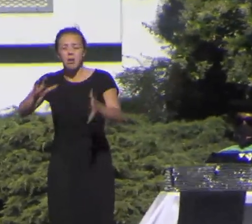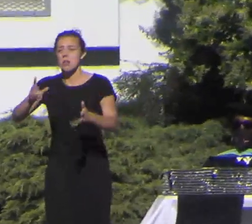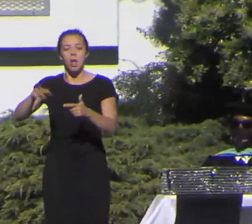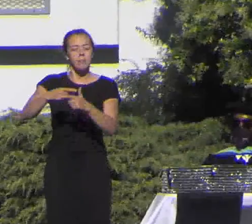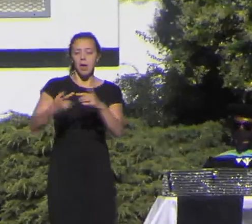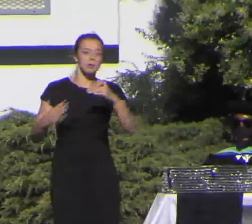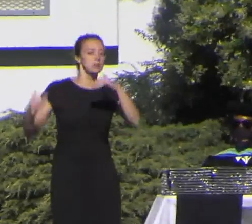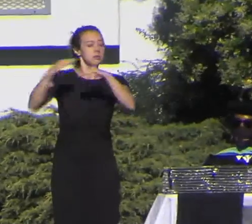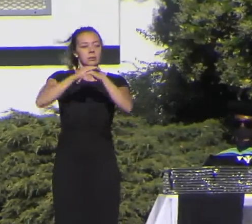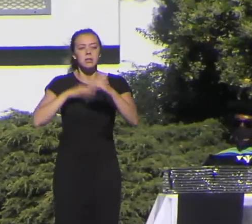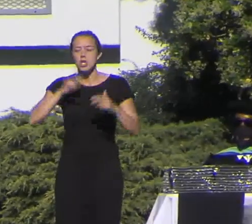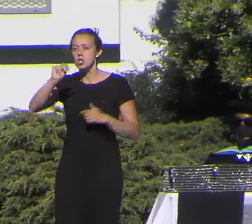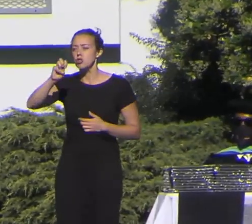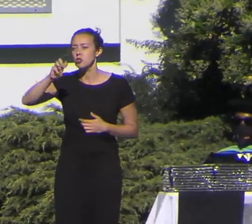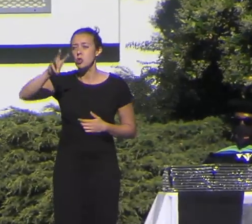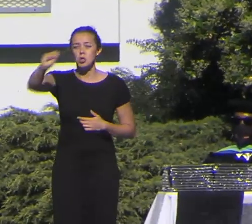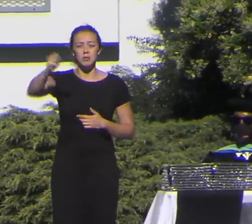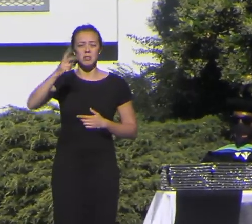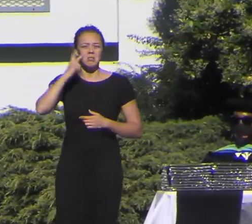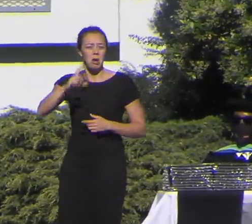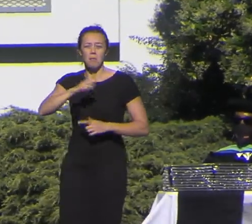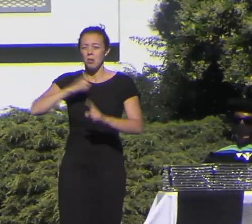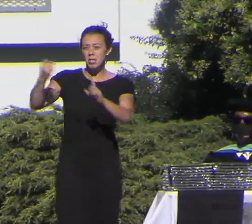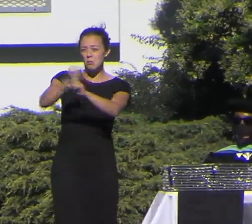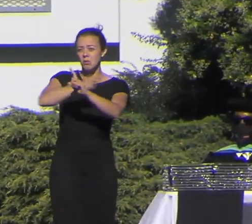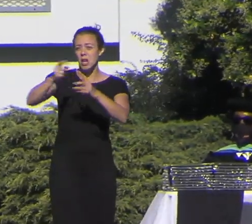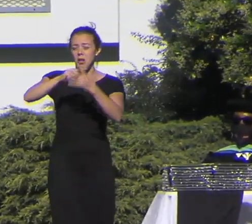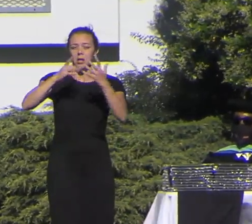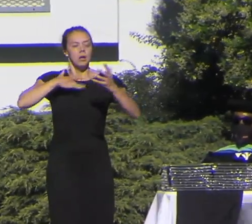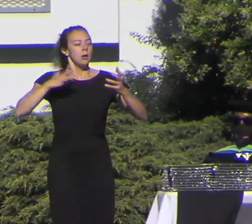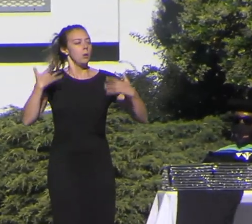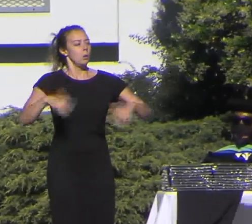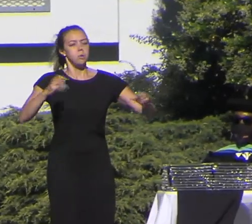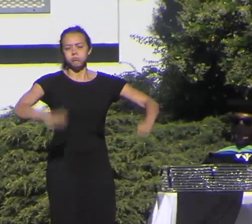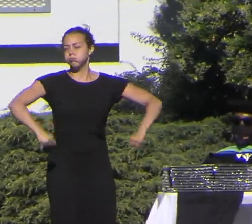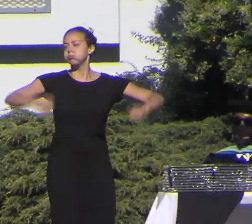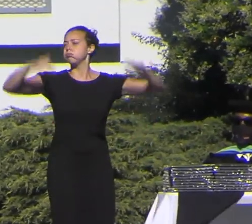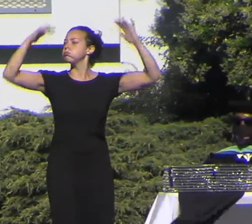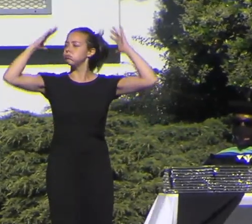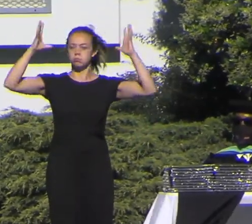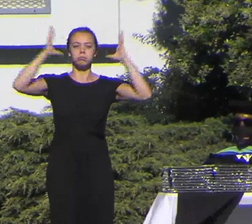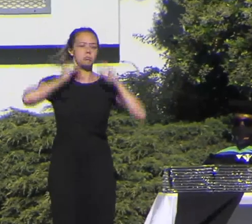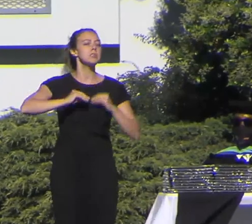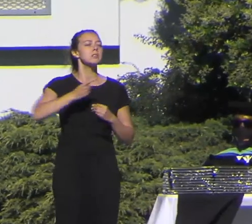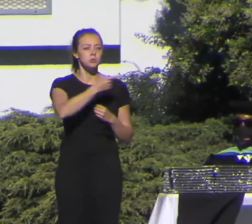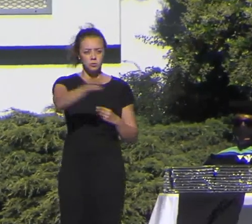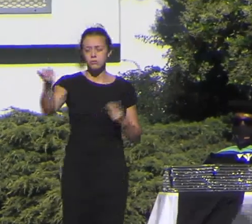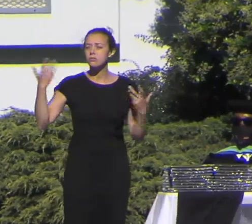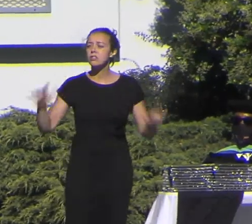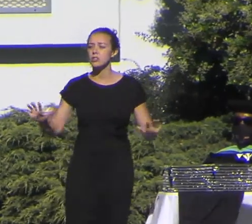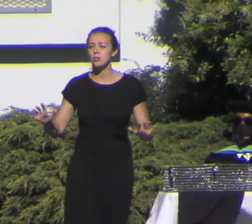brutality or more became too much. We knew that there were so many reasons to lose hope.